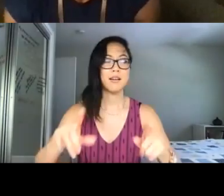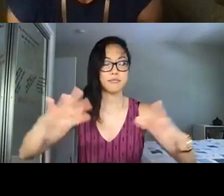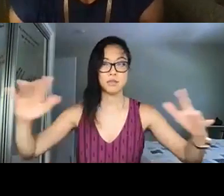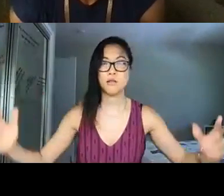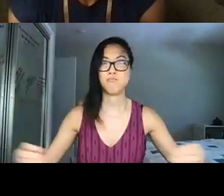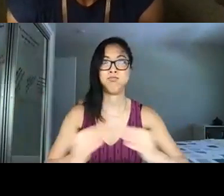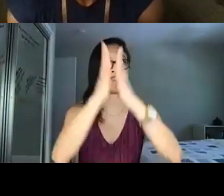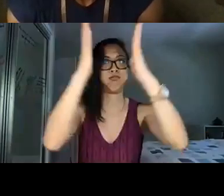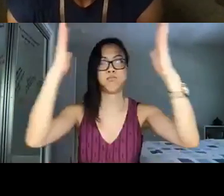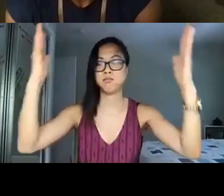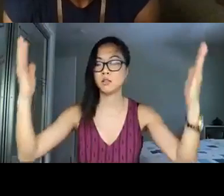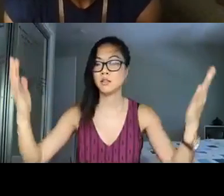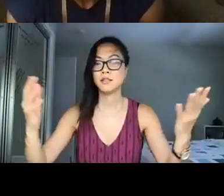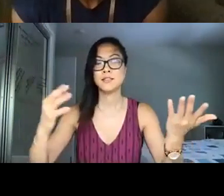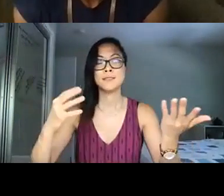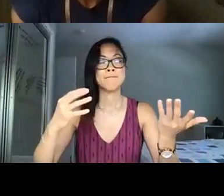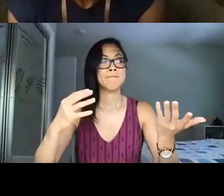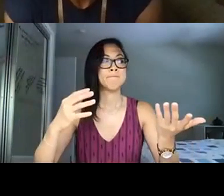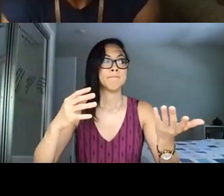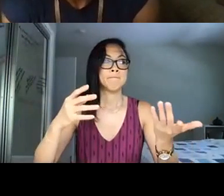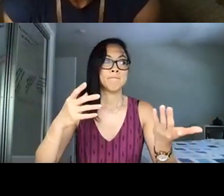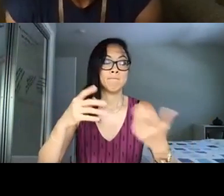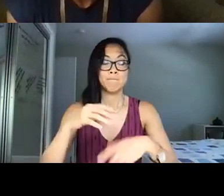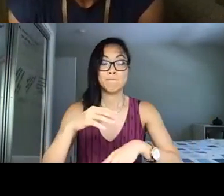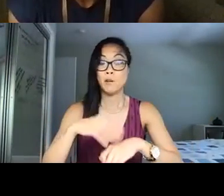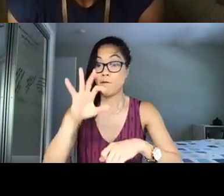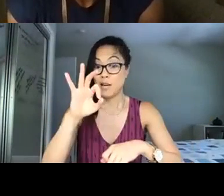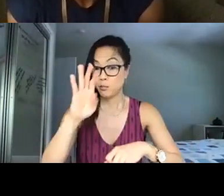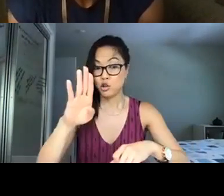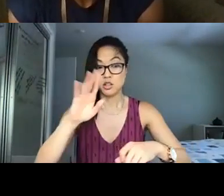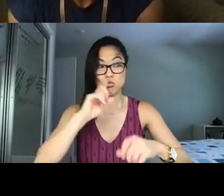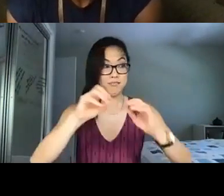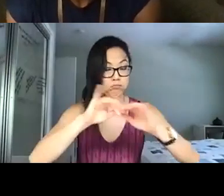Facebook is there is lots of ways for you to support and